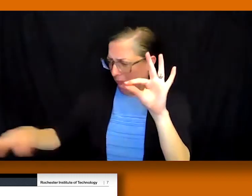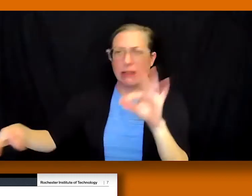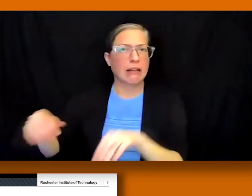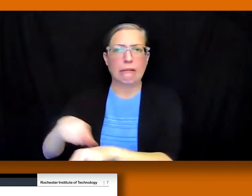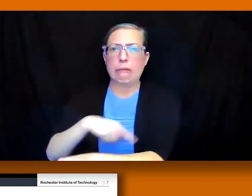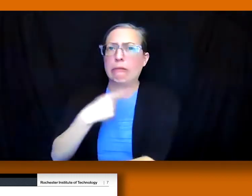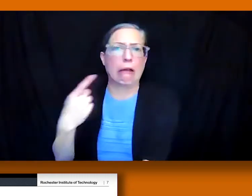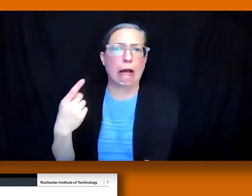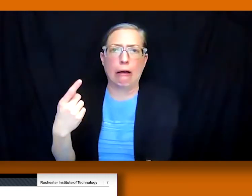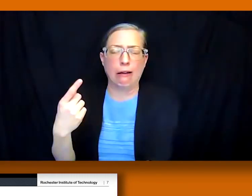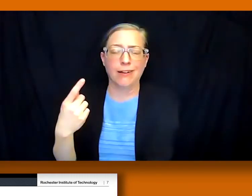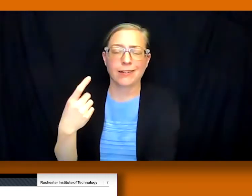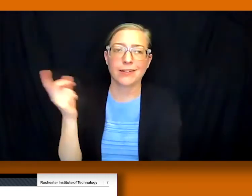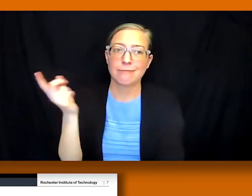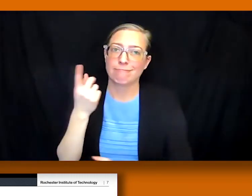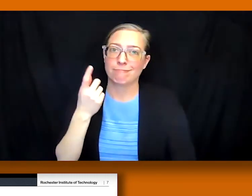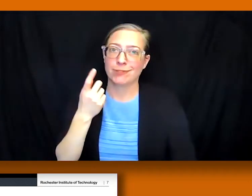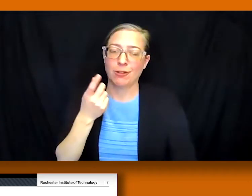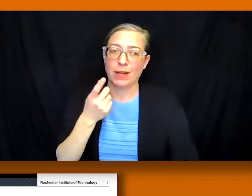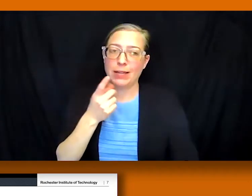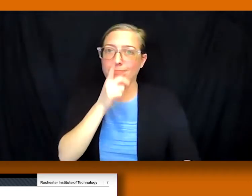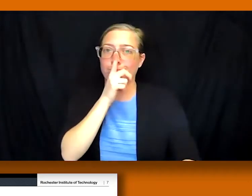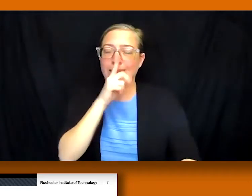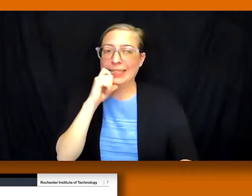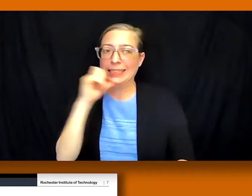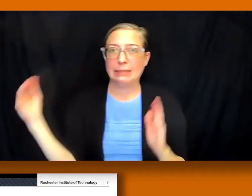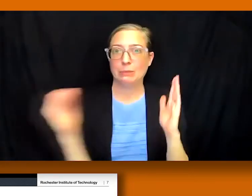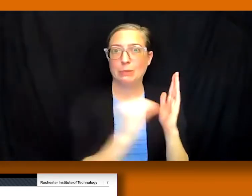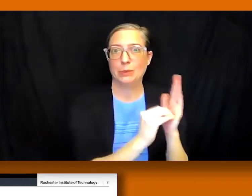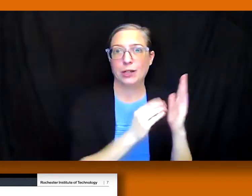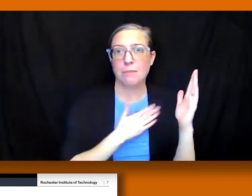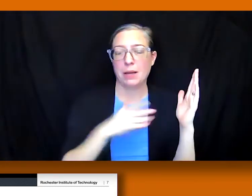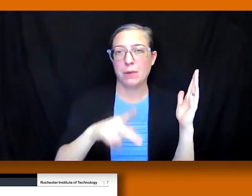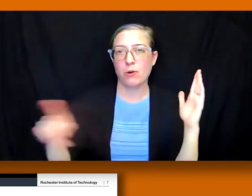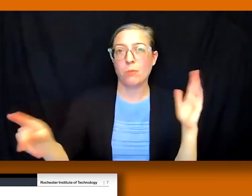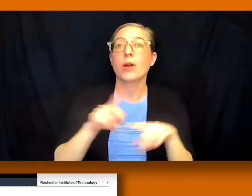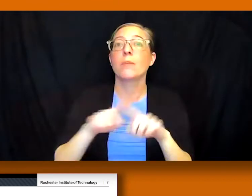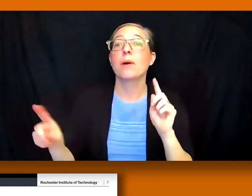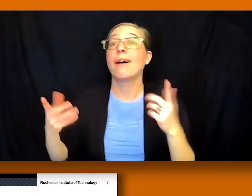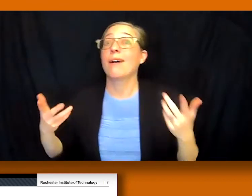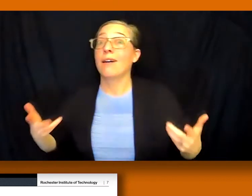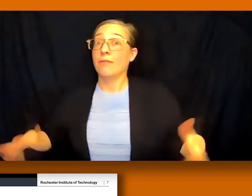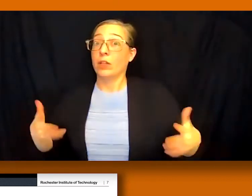Nancy sends out this PowerPoint after my presentation, so you can access it in there.